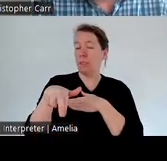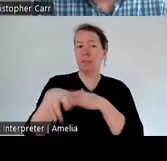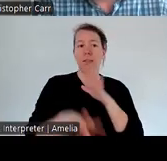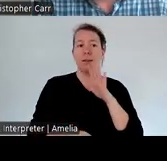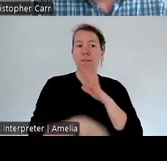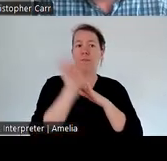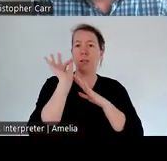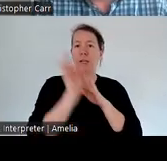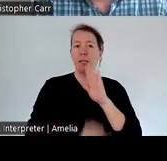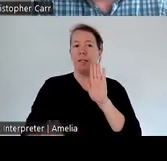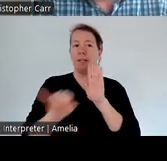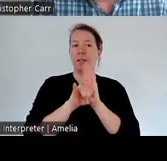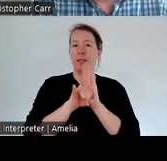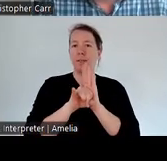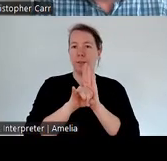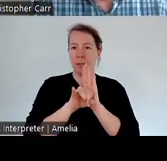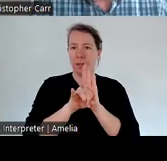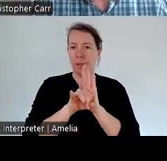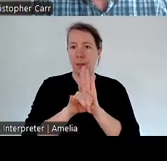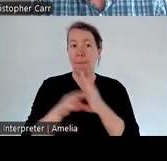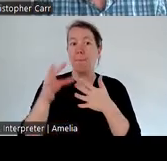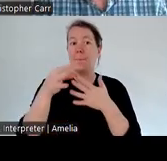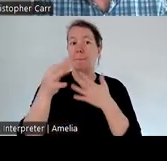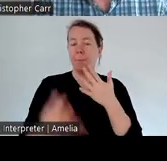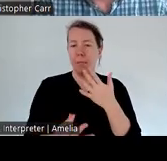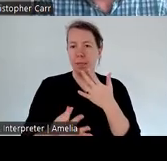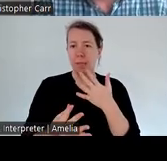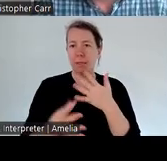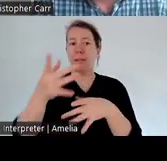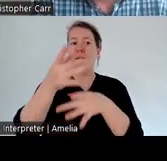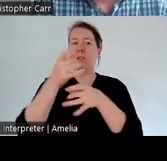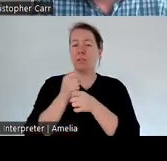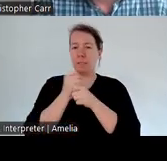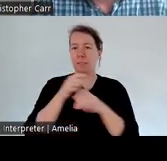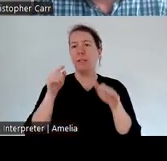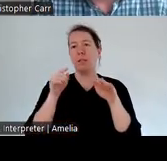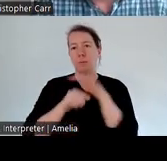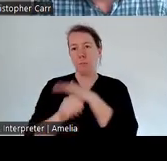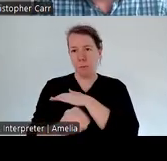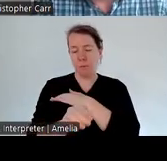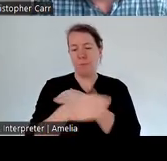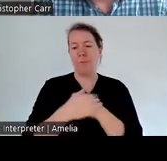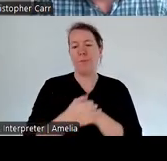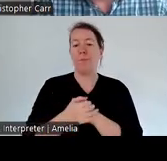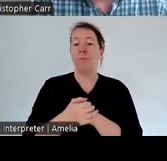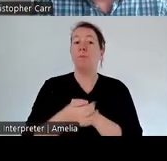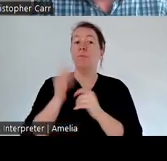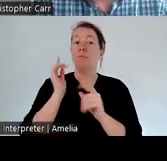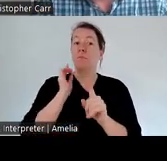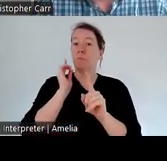select, obtain and explore. In the context of accessibility, metadata can help users find accessible resources,